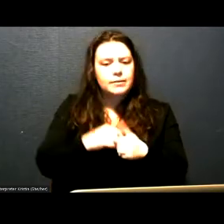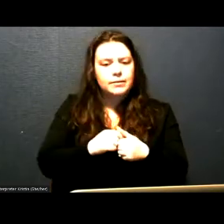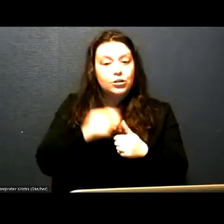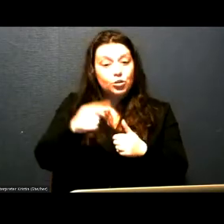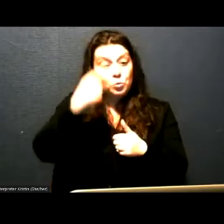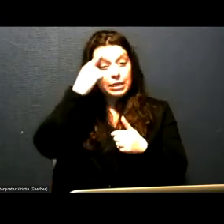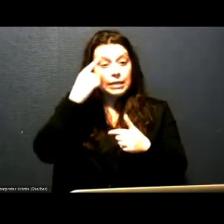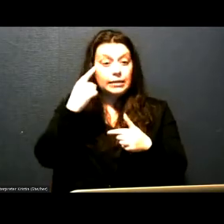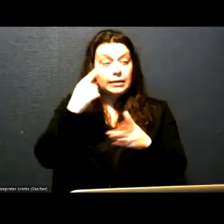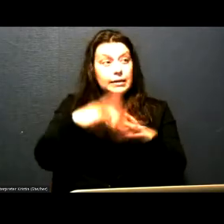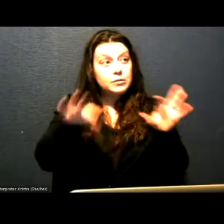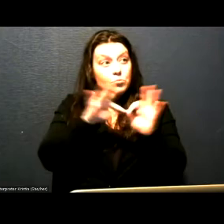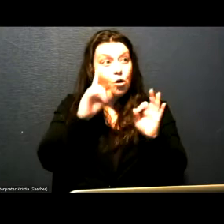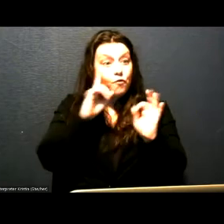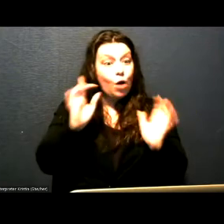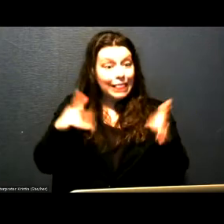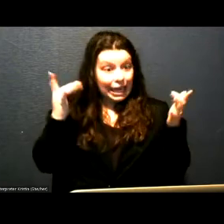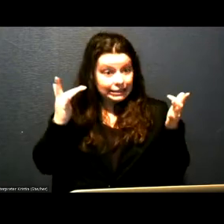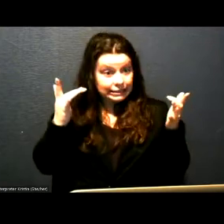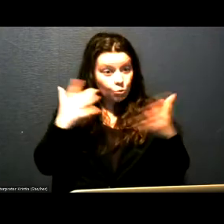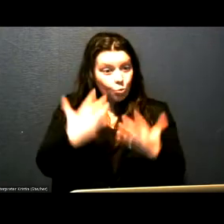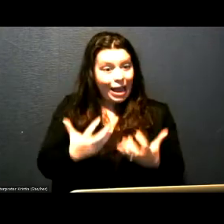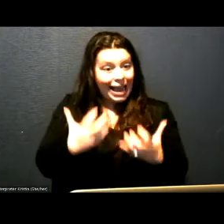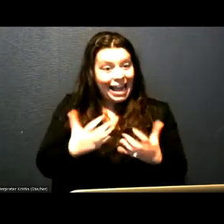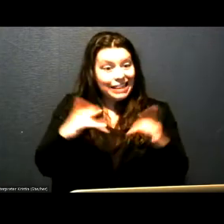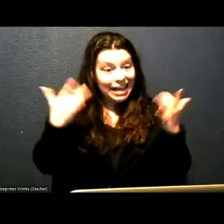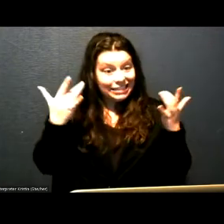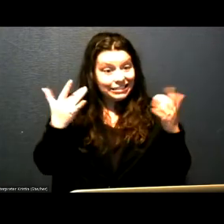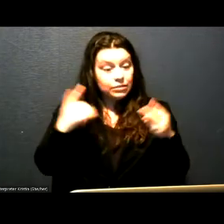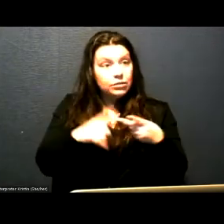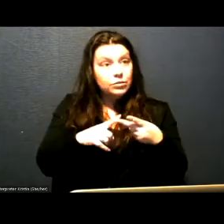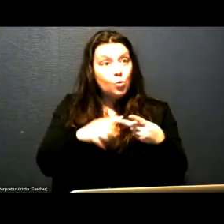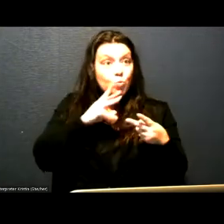Is that important for a bird? Should it be able to get wet? Should it be able to be near salt?